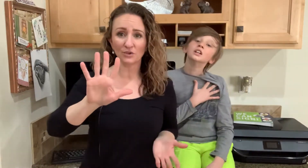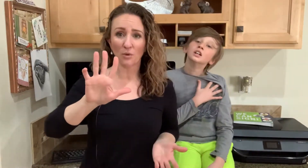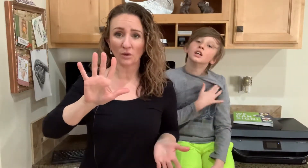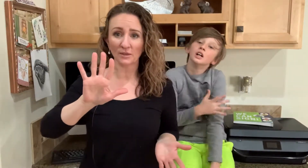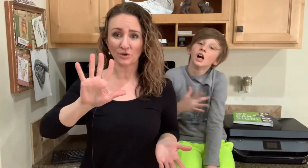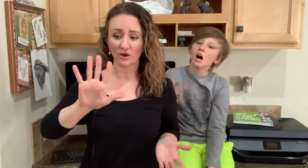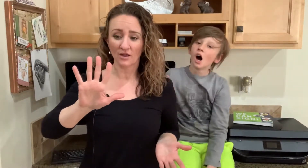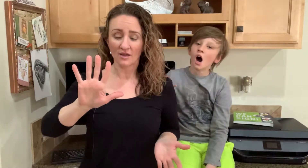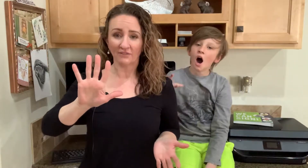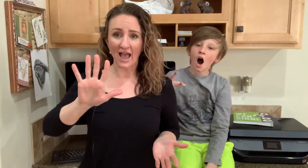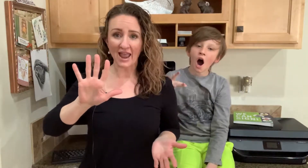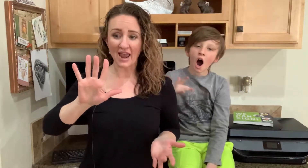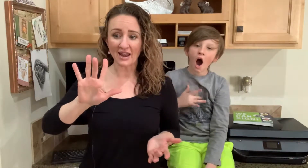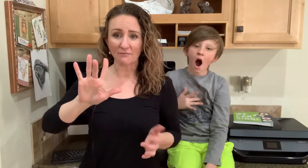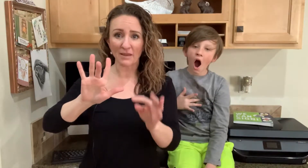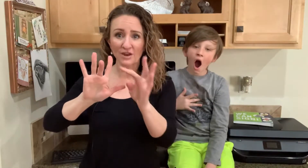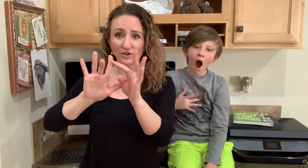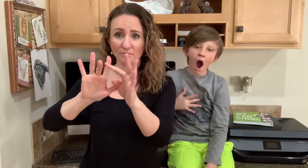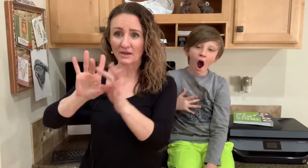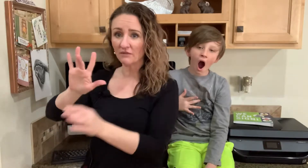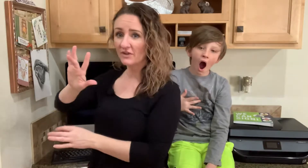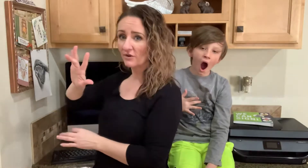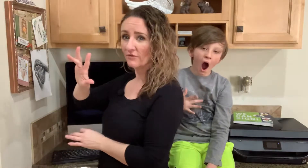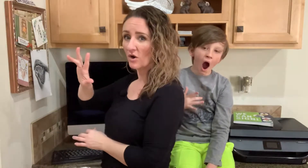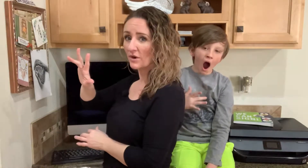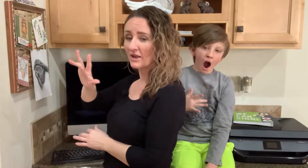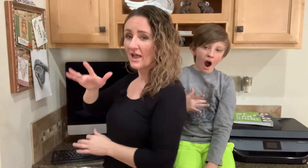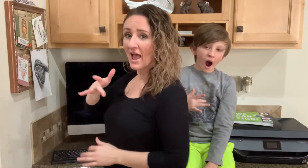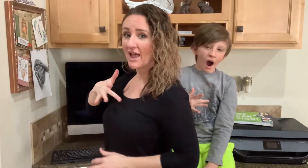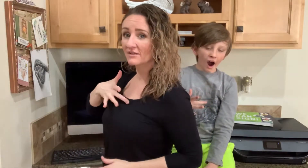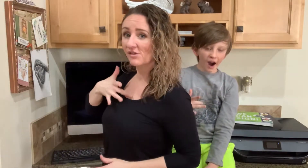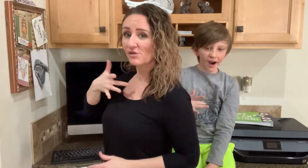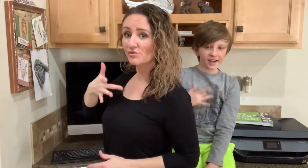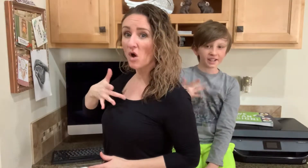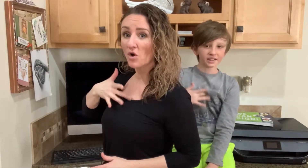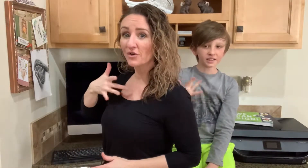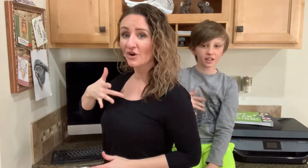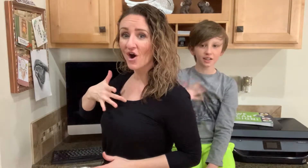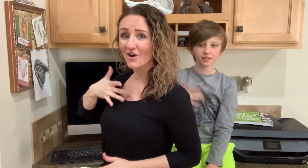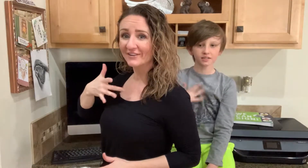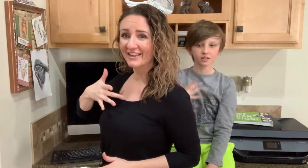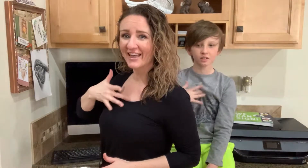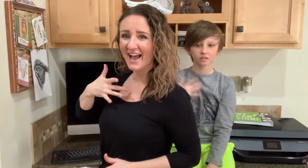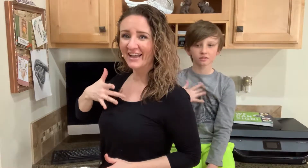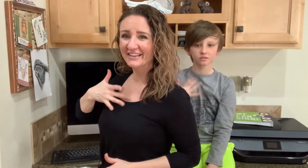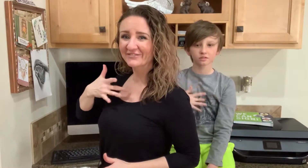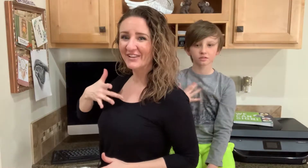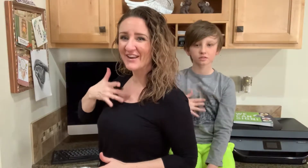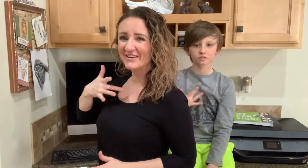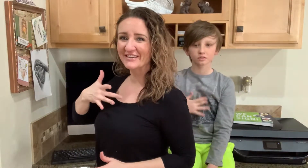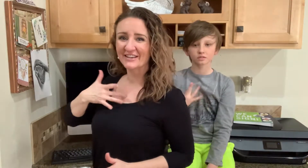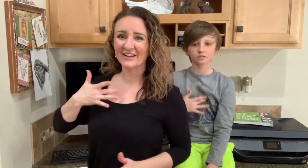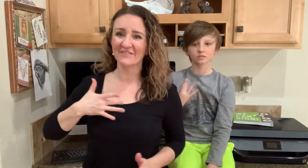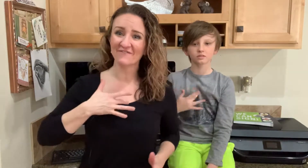you pulled up your flat hand and bend your middle finger forward and stroke on your heart like that. Very good!